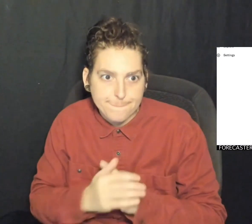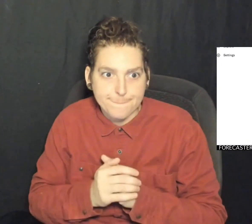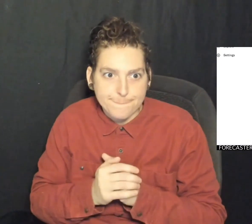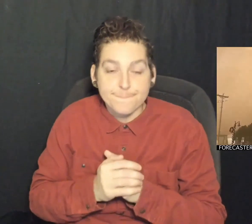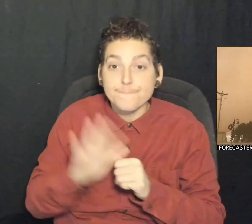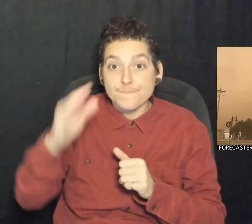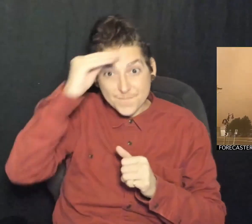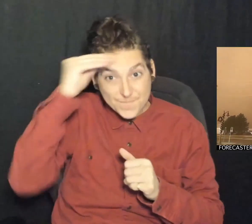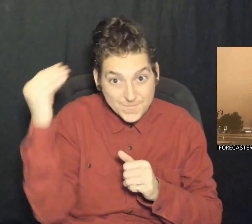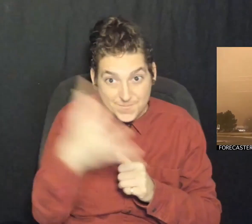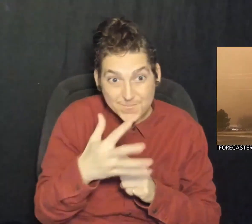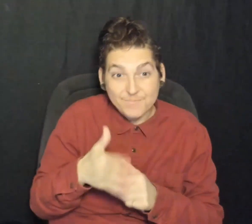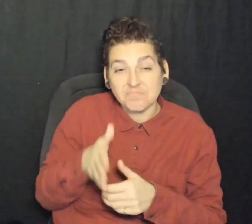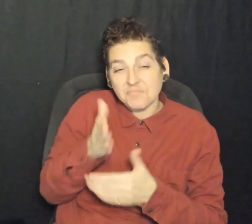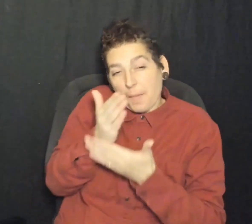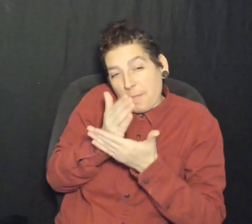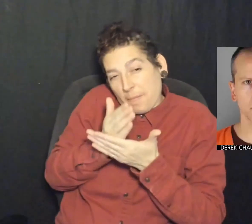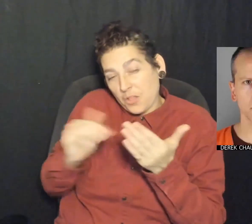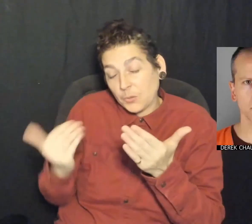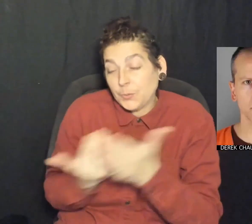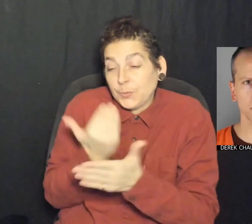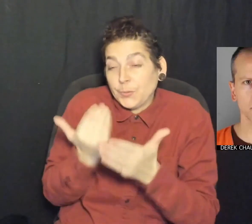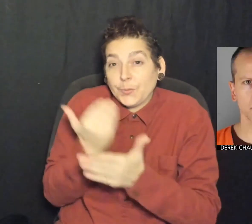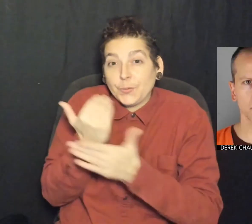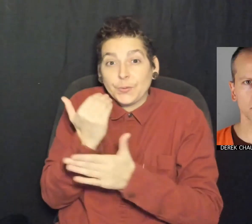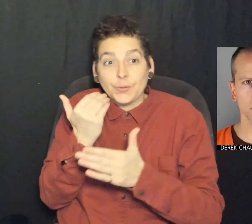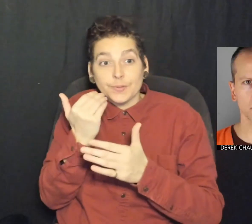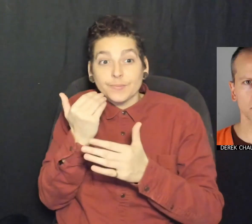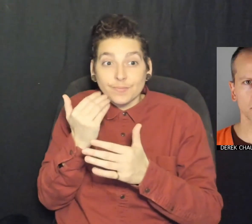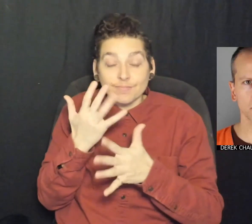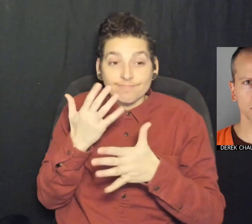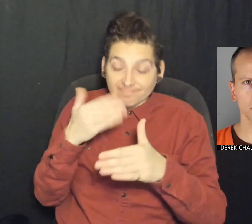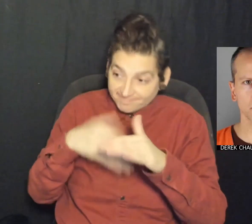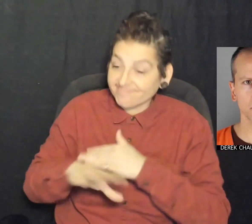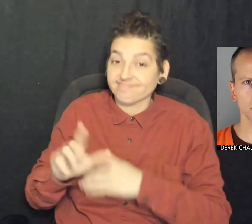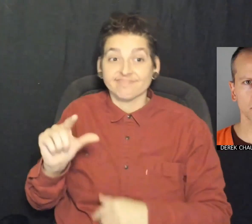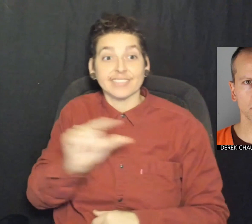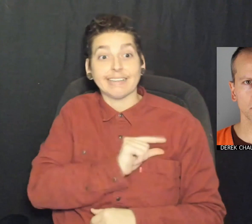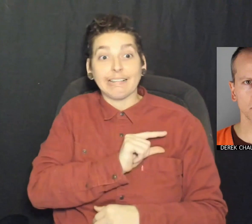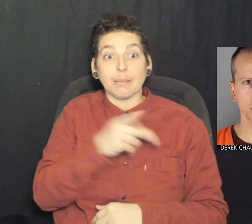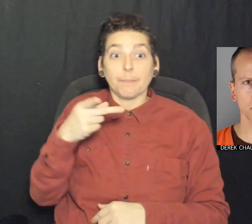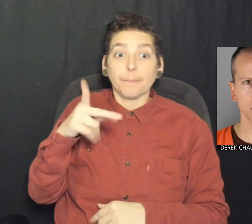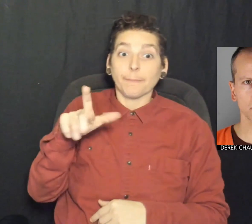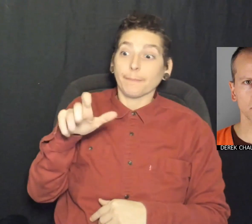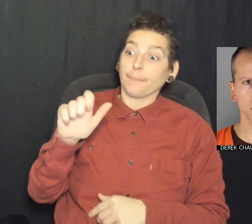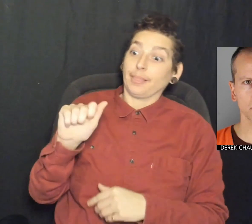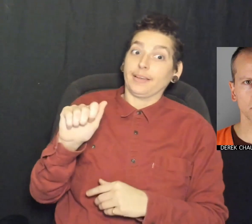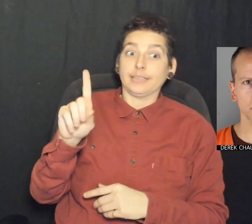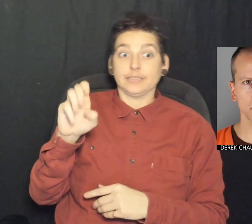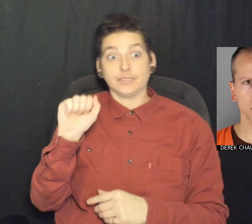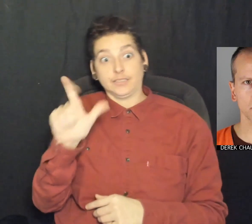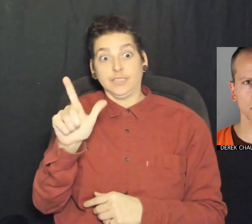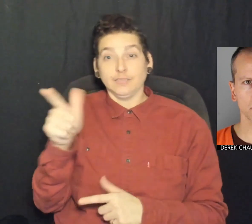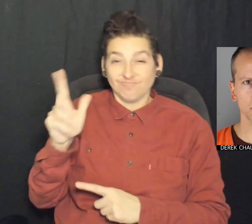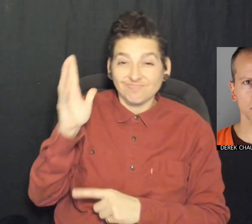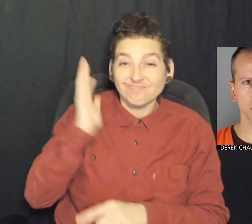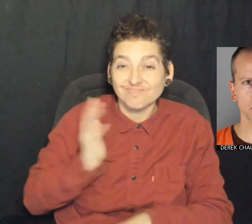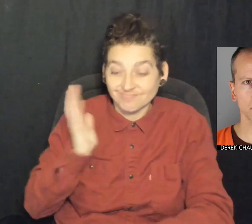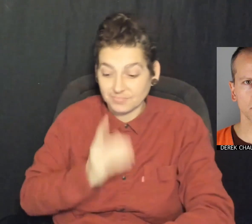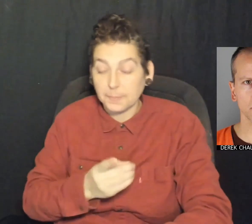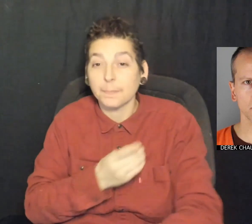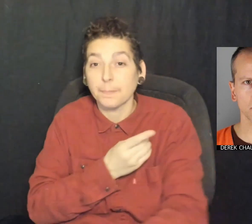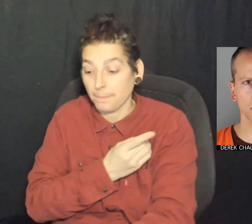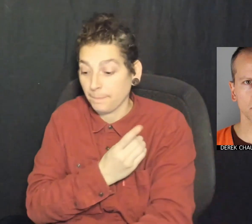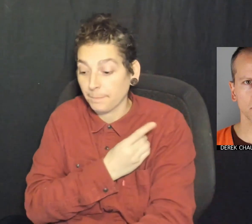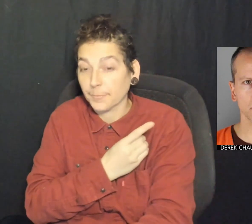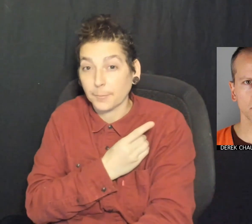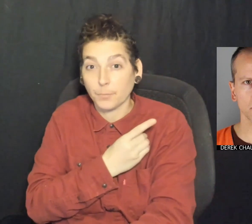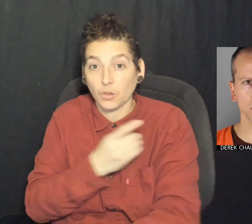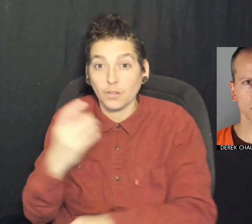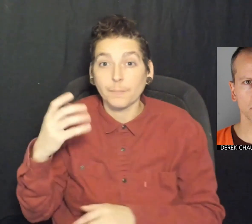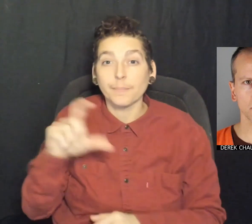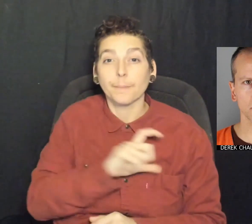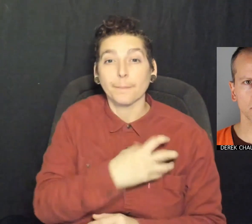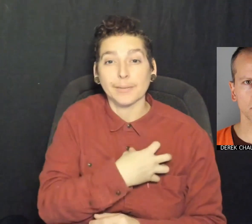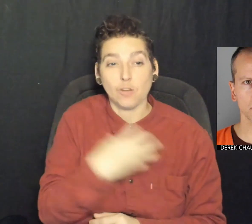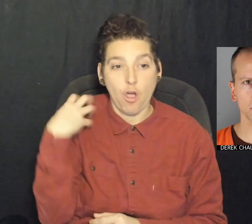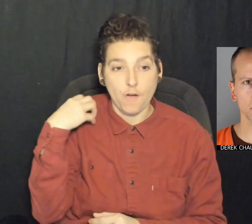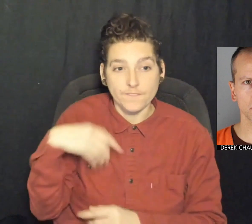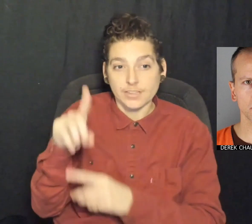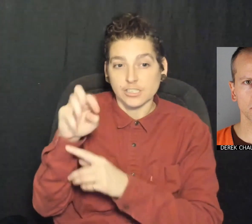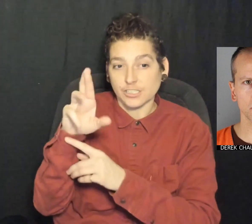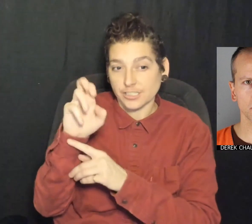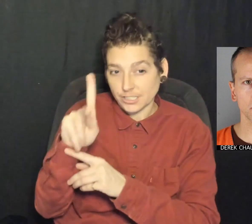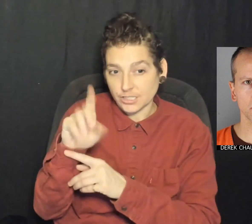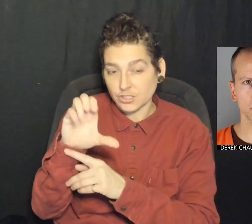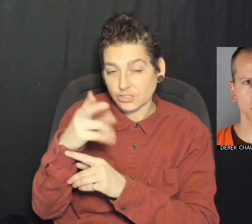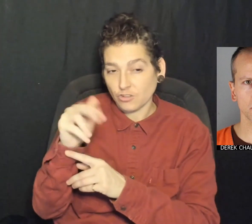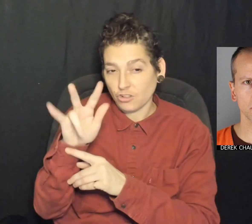the path of the storms as part of a newly entered guilty plea deal